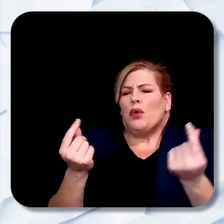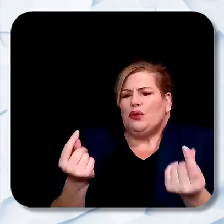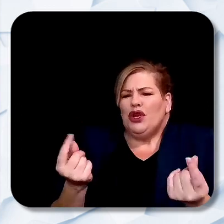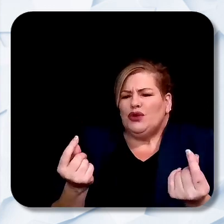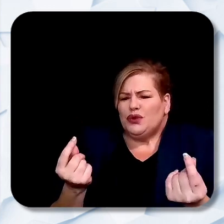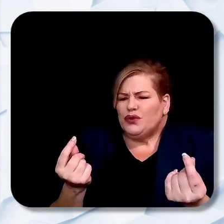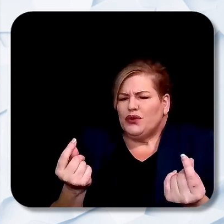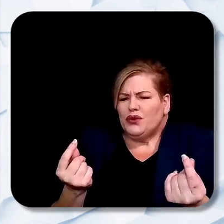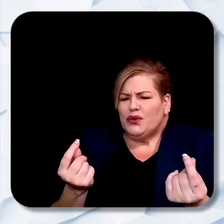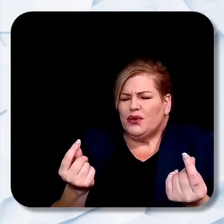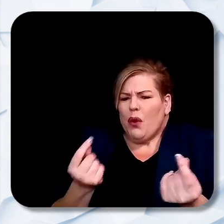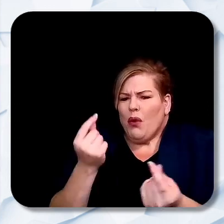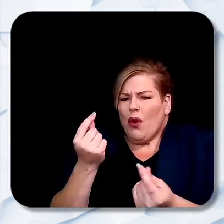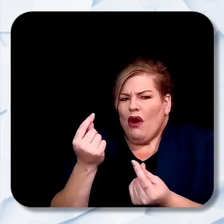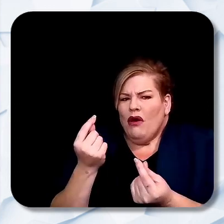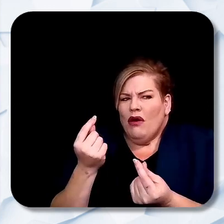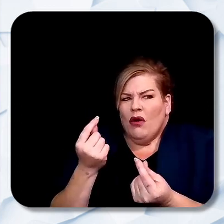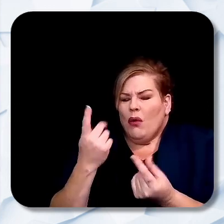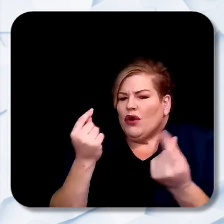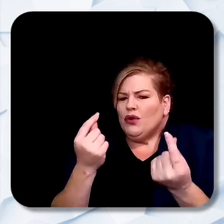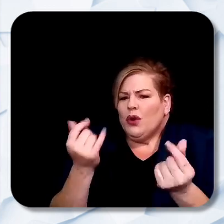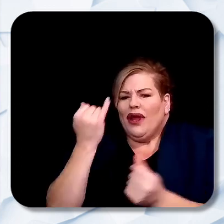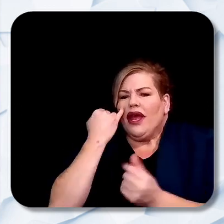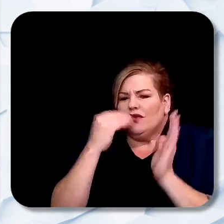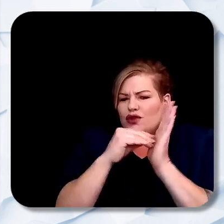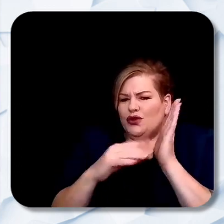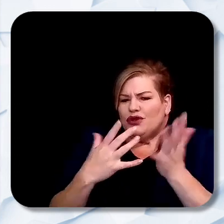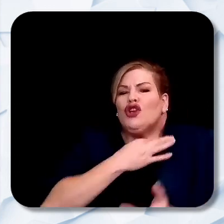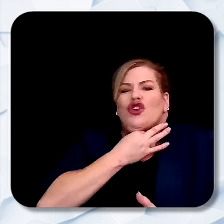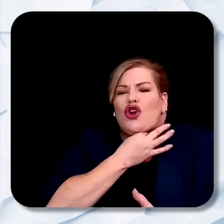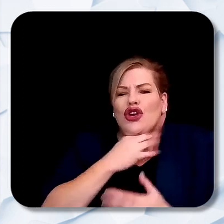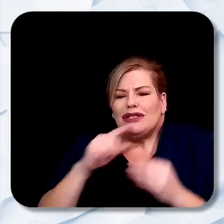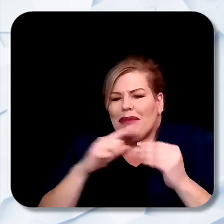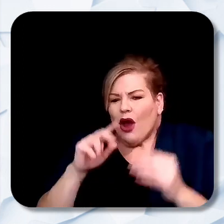It's what be curious about use, substance, use, and really understanding that, and thinking